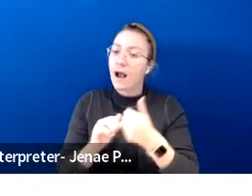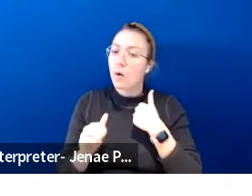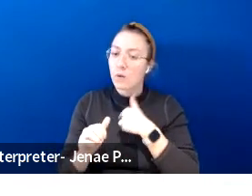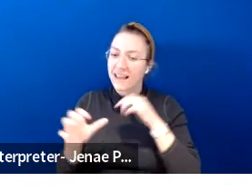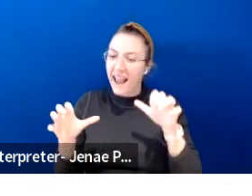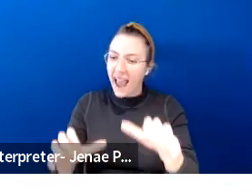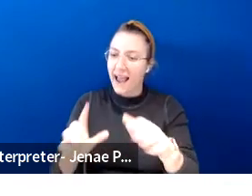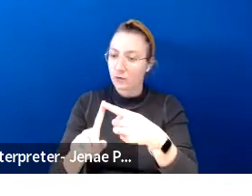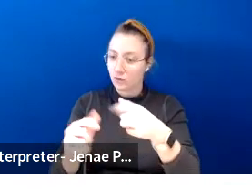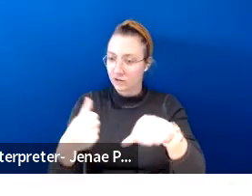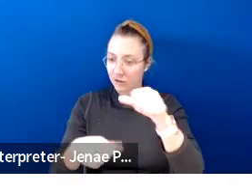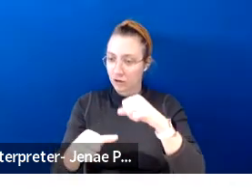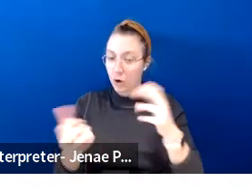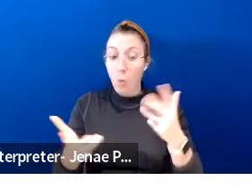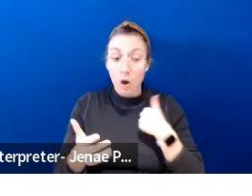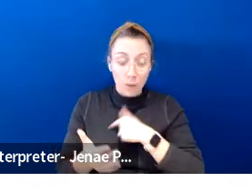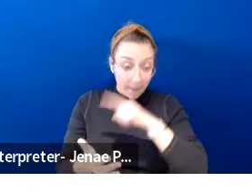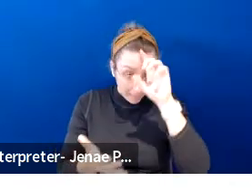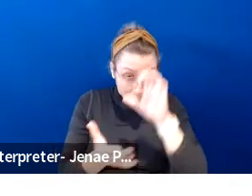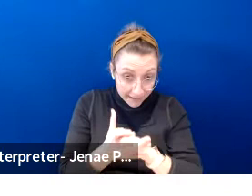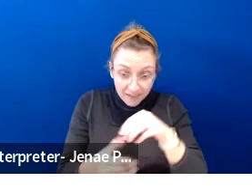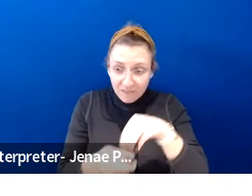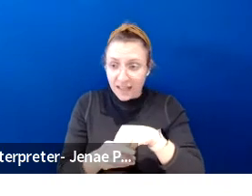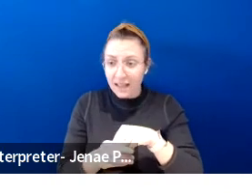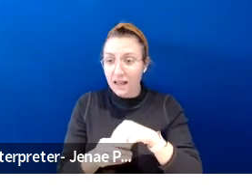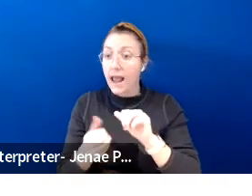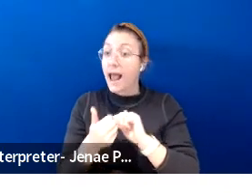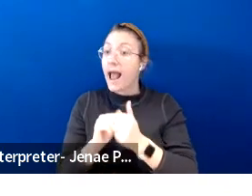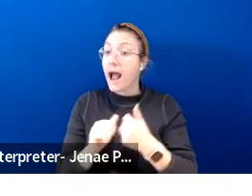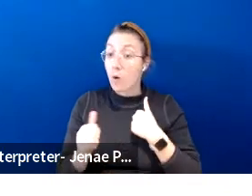What we believe in, how we would like to be governed and the like.